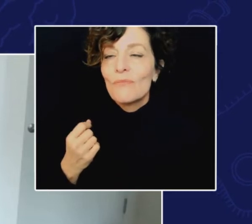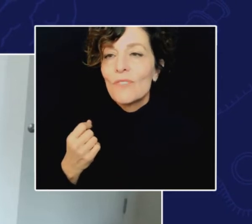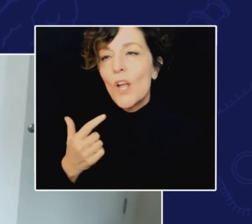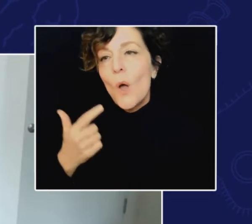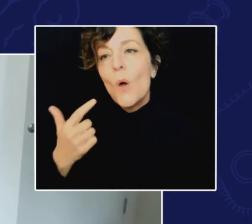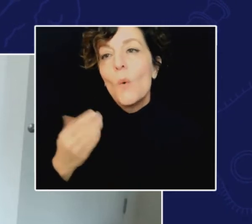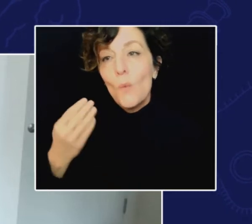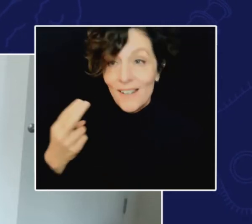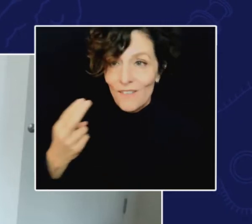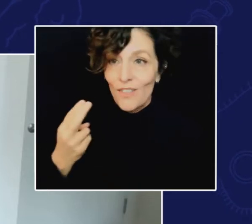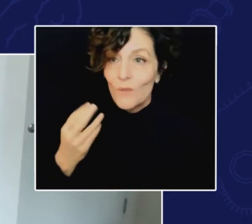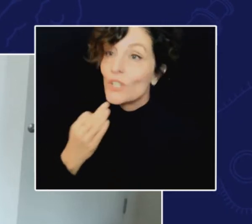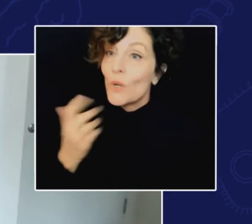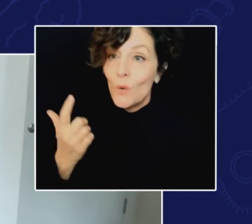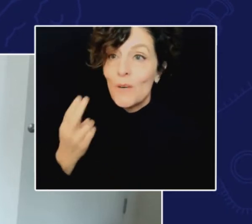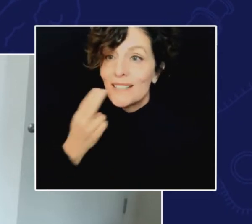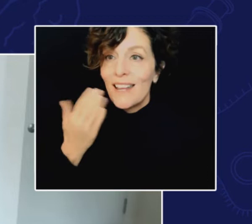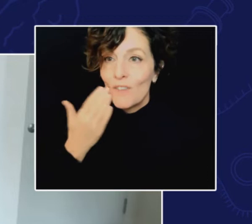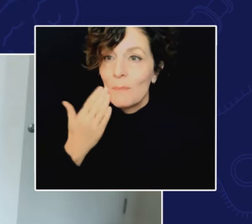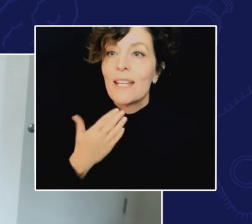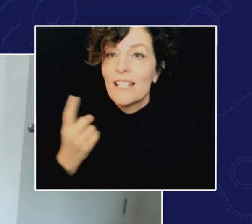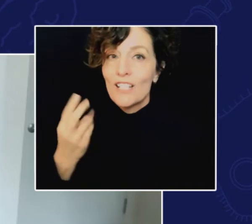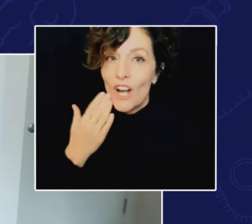One of those who is key for me was Dr. Marion Couch,